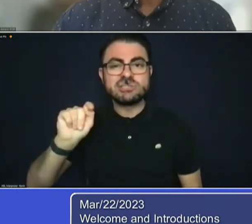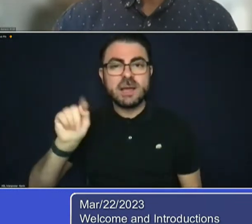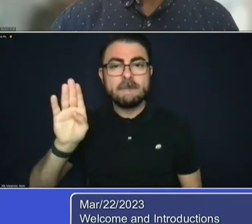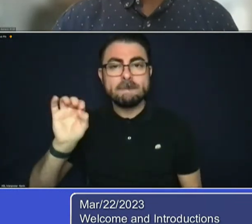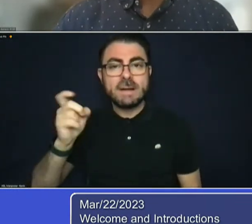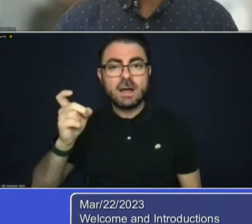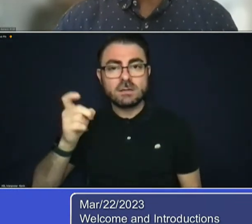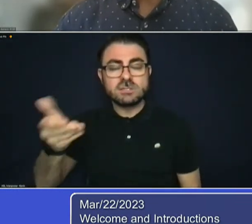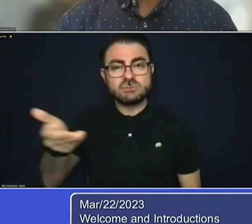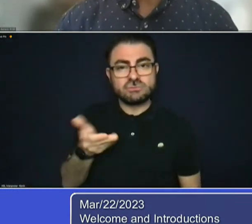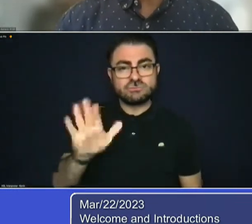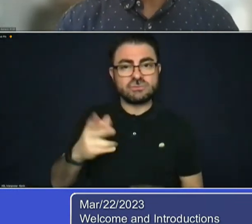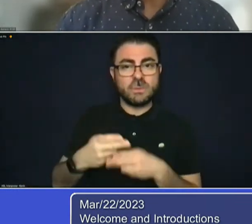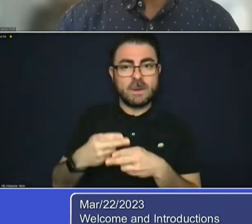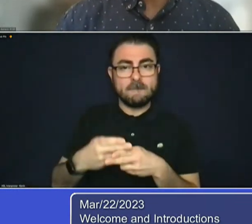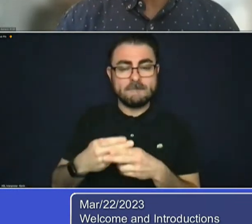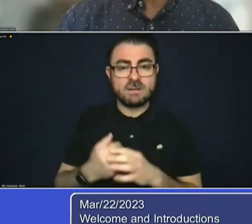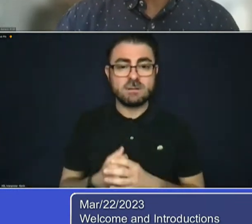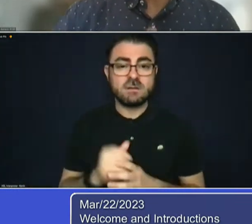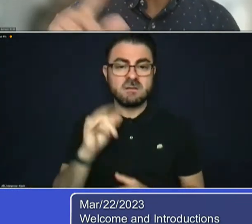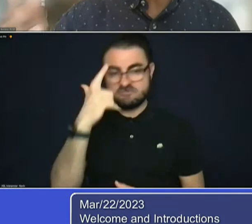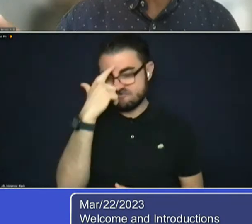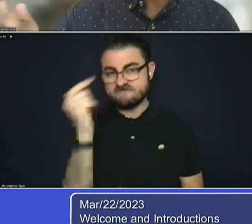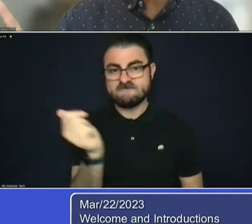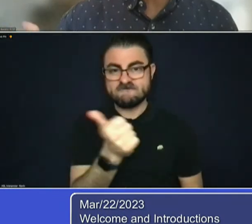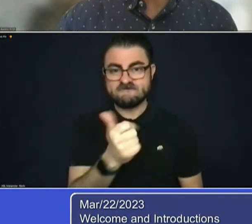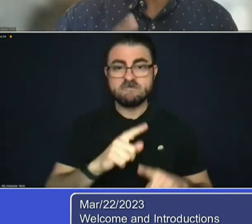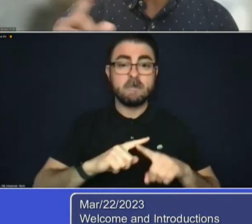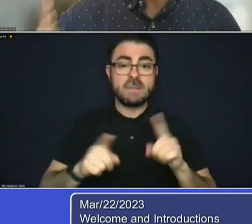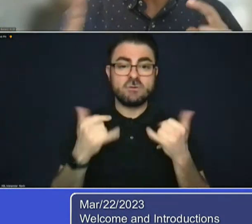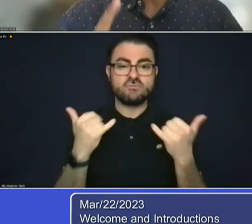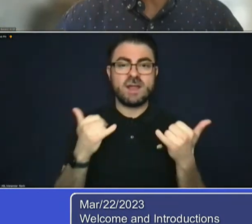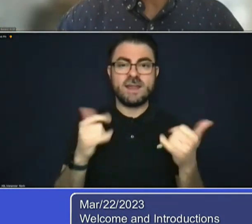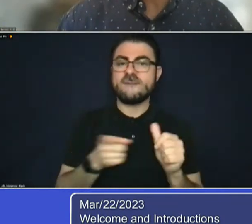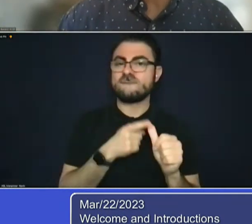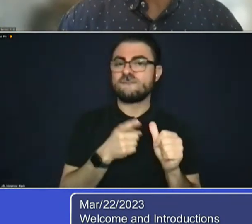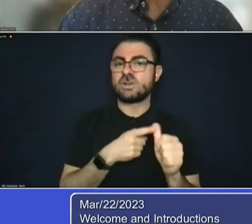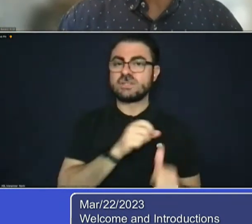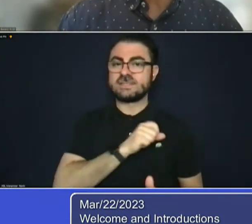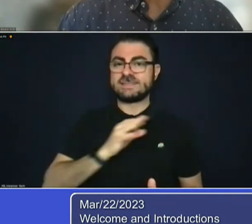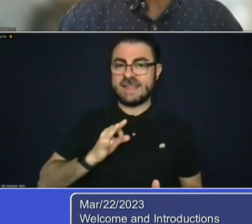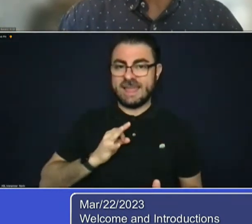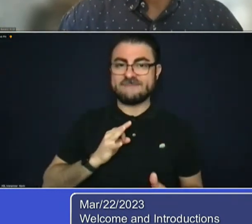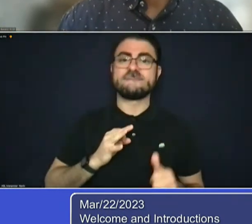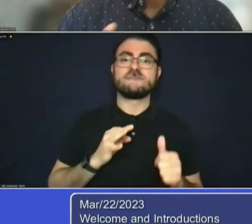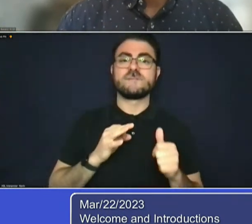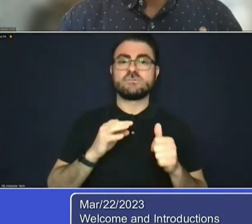YOUR COMPUTER, TYPE YOUR NAME INTO THE CHAT BOX AND INTRODUCE YOURSELF.